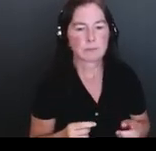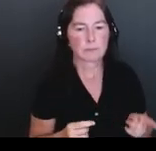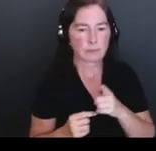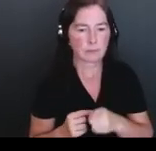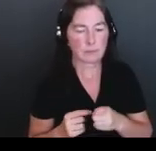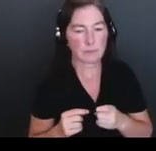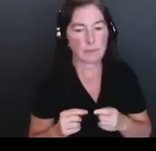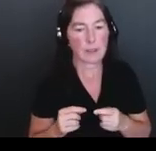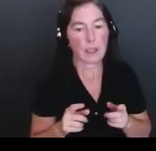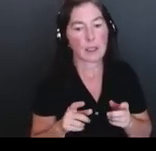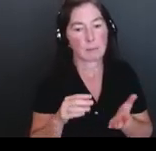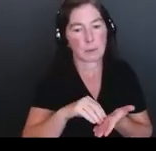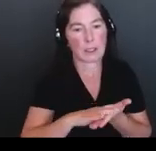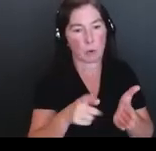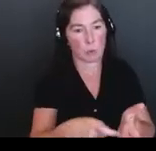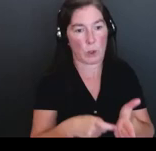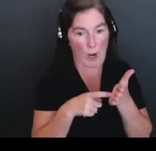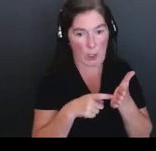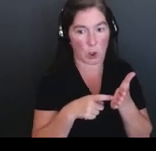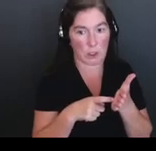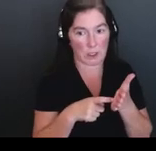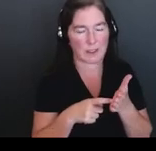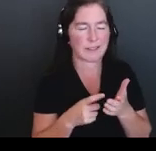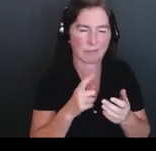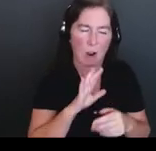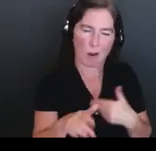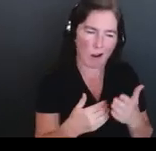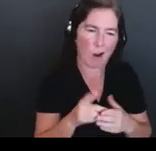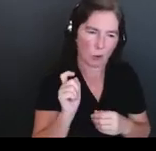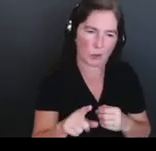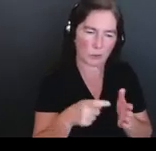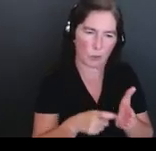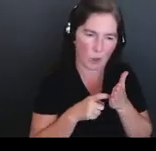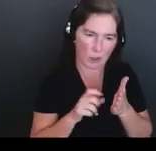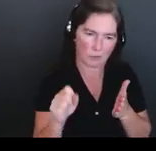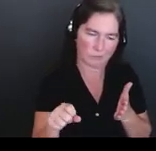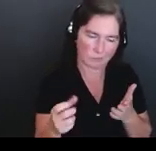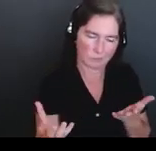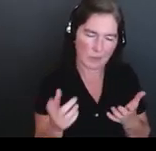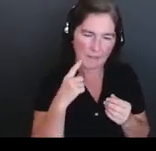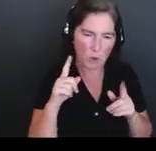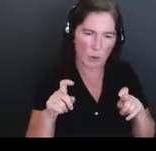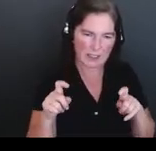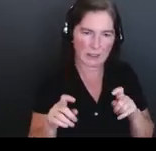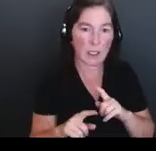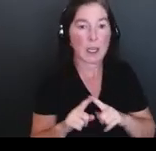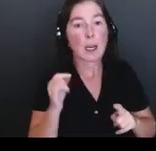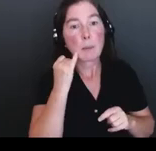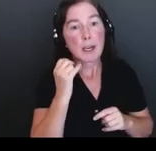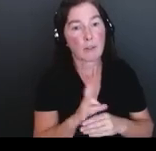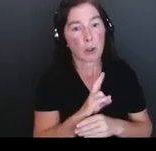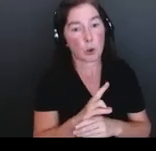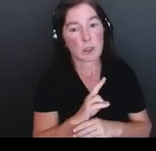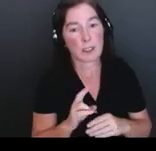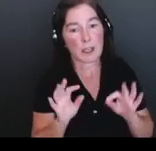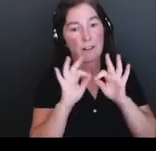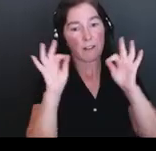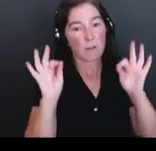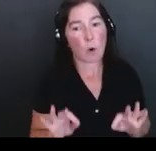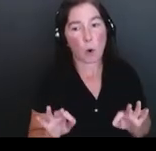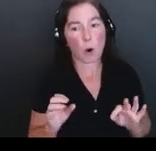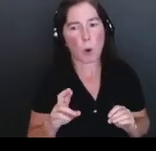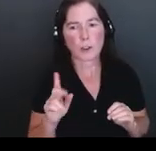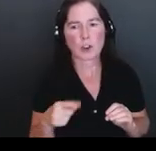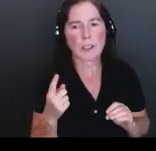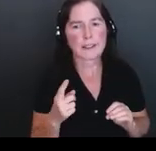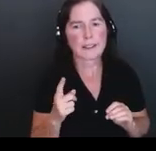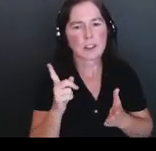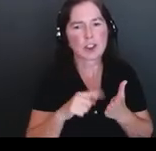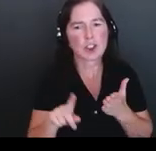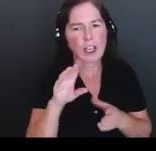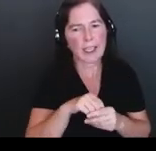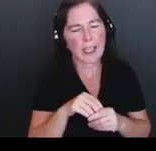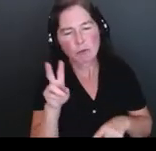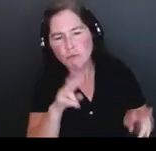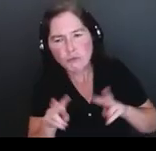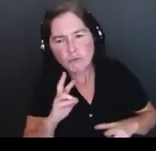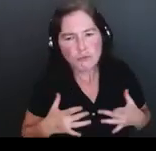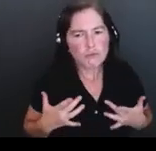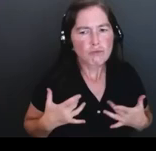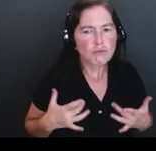those two right answers. Because I said it's worth two points if they only selected one of these, they would only get one out of two points.